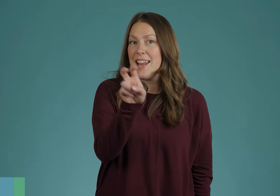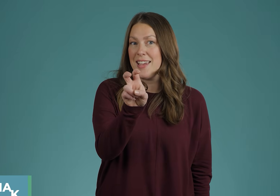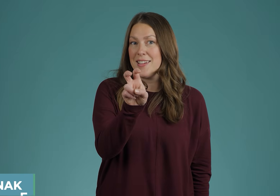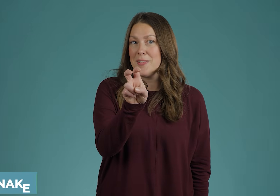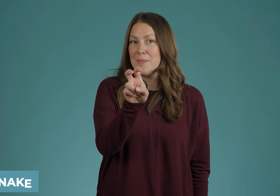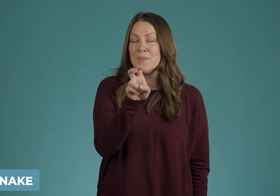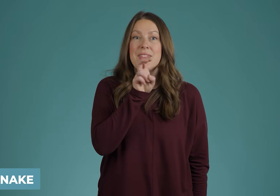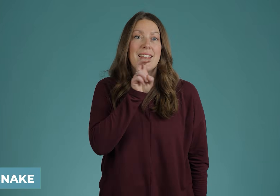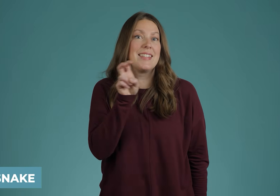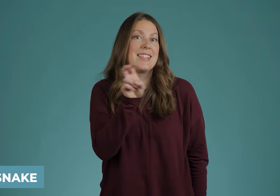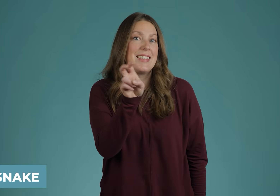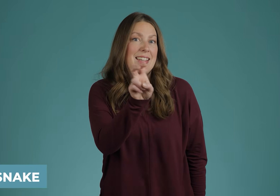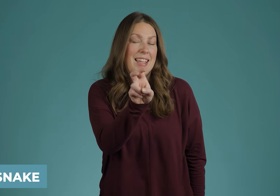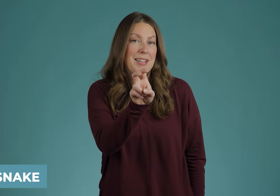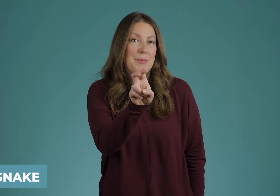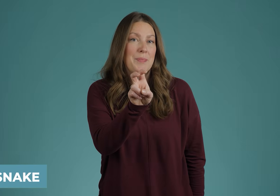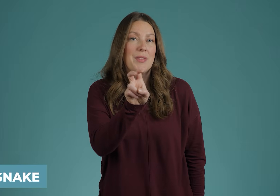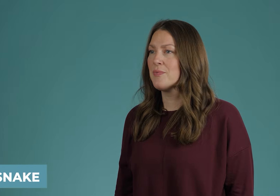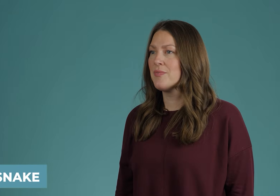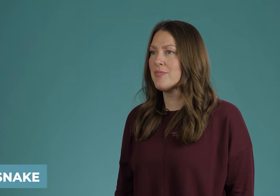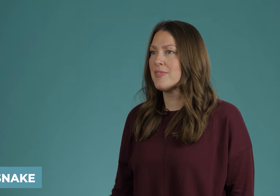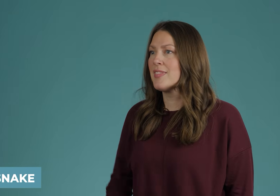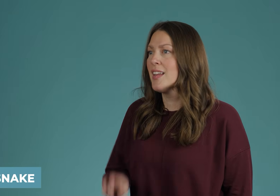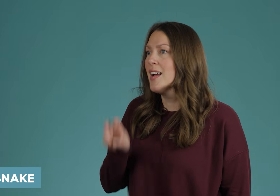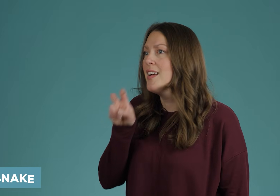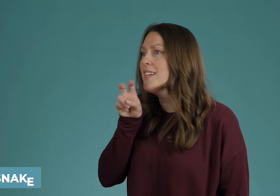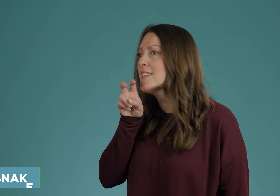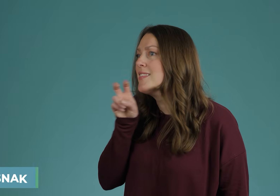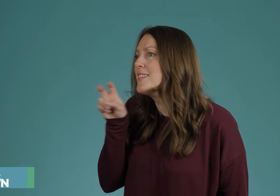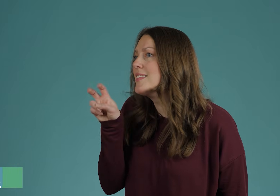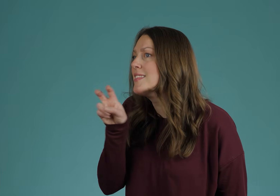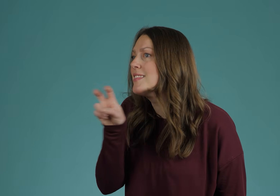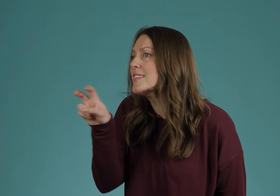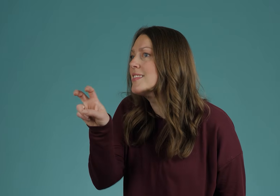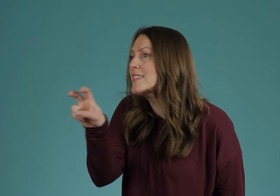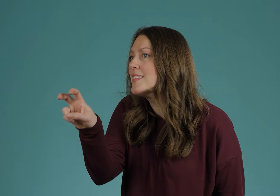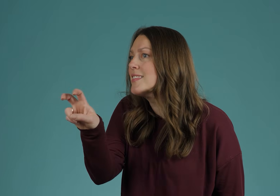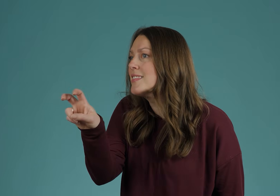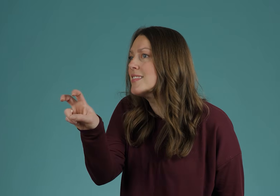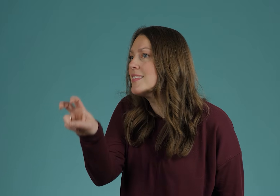Snake.